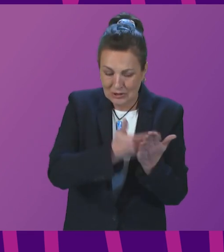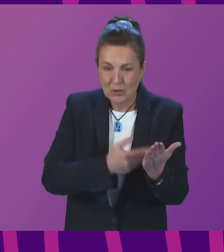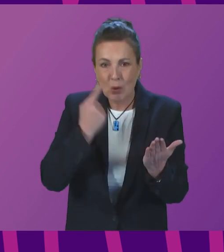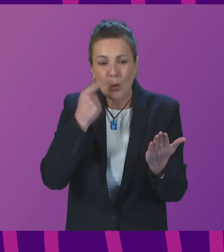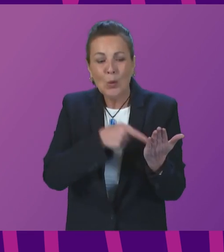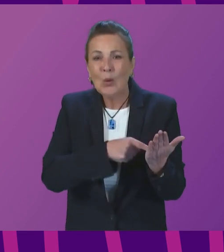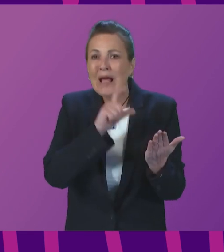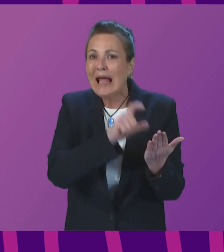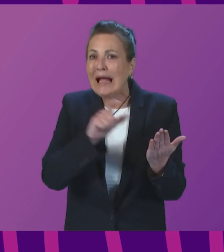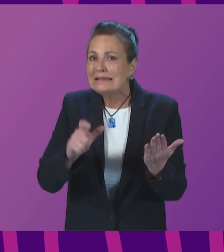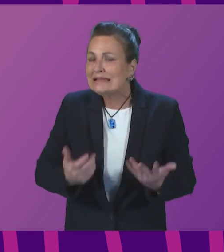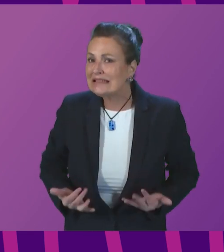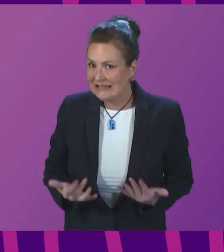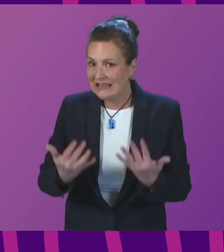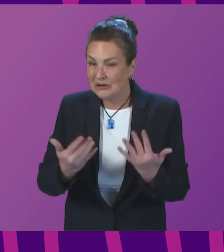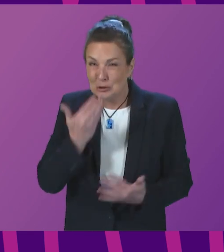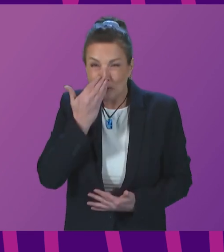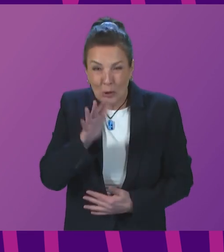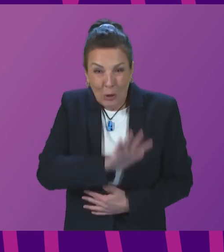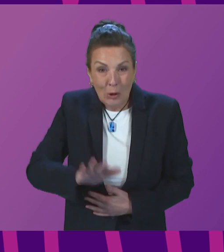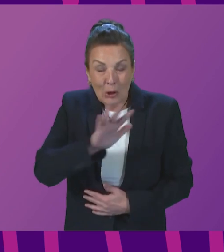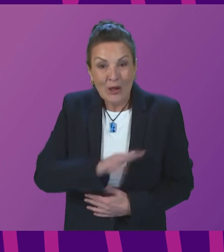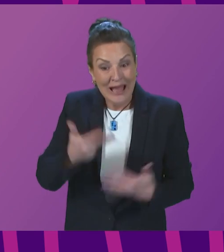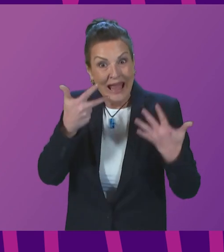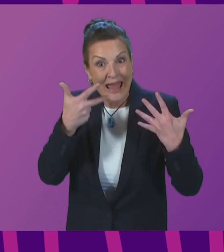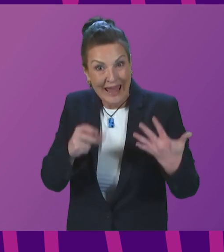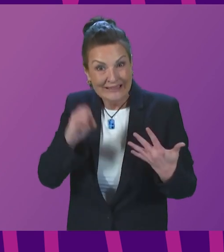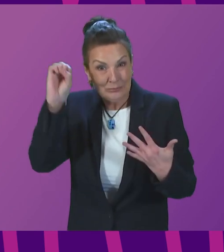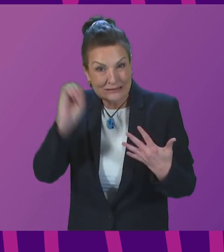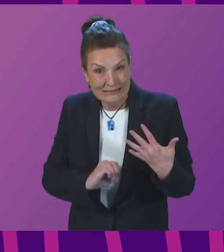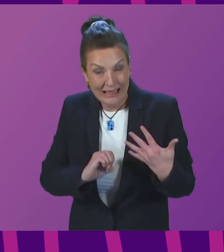They reveal that fewer than 80 per cent of urgent referrals are being treated within